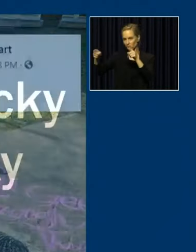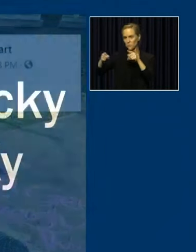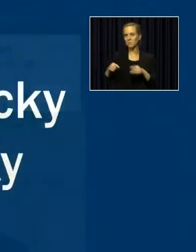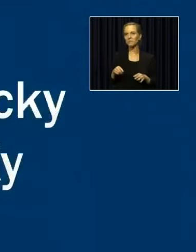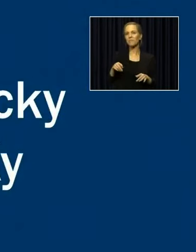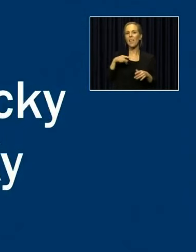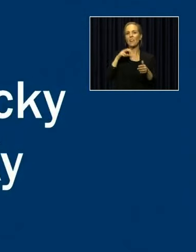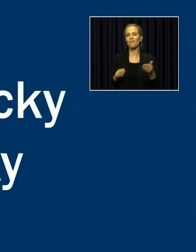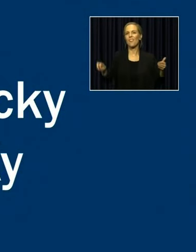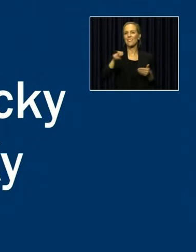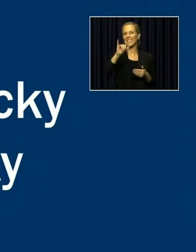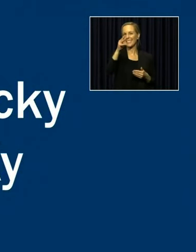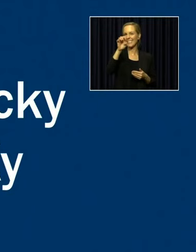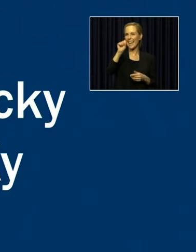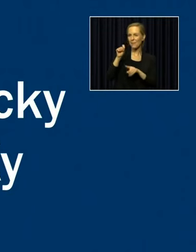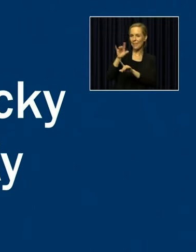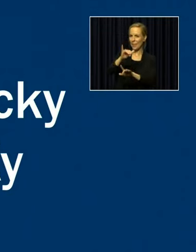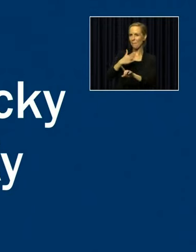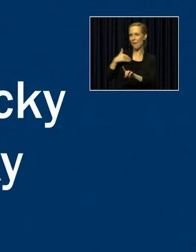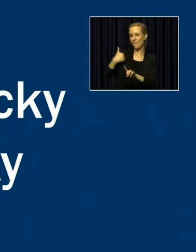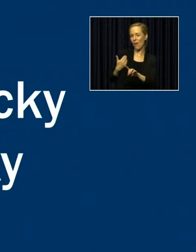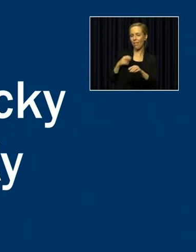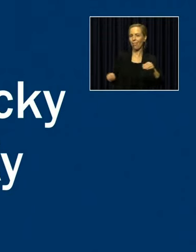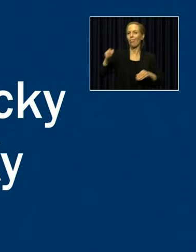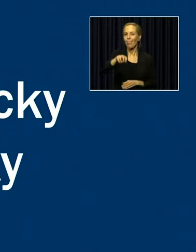POSITIVES WE CAN TAKE OUT OF